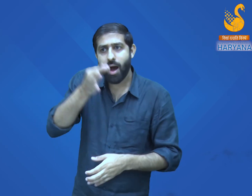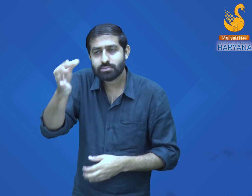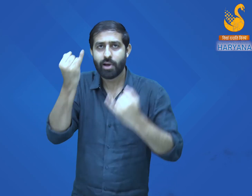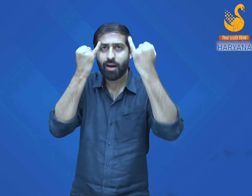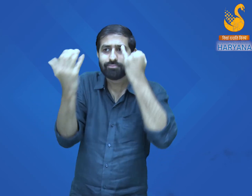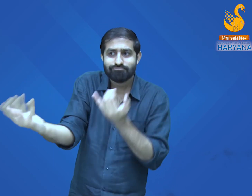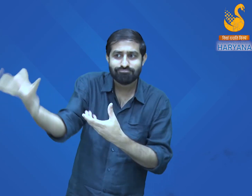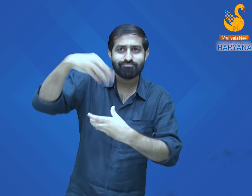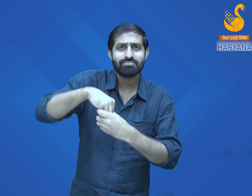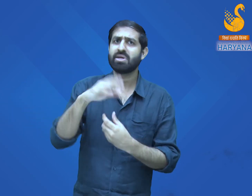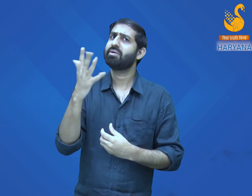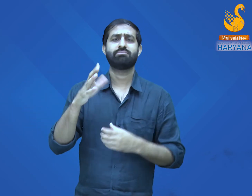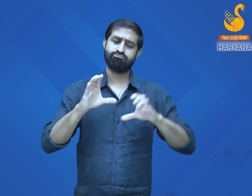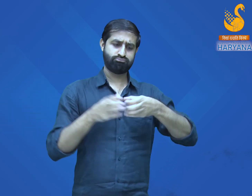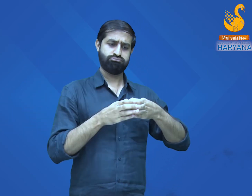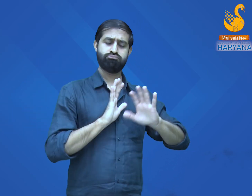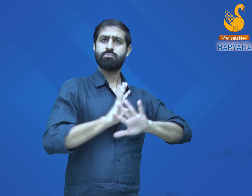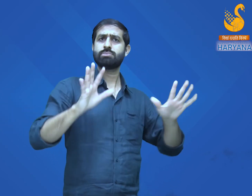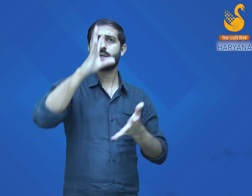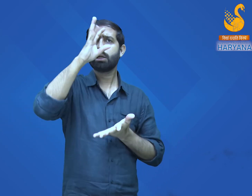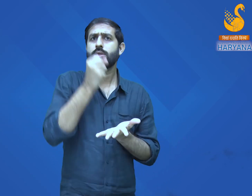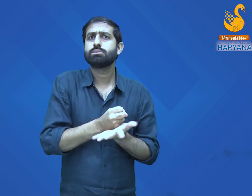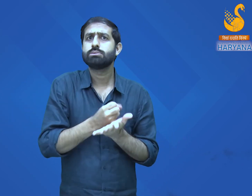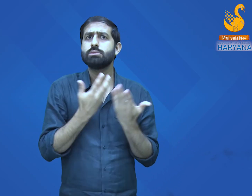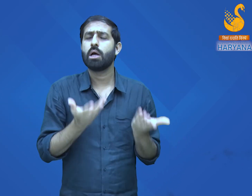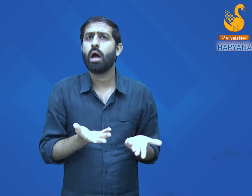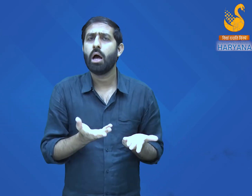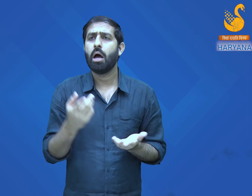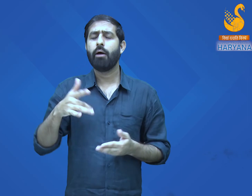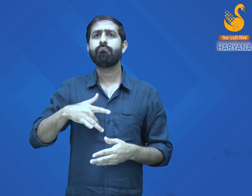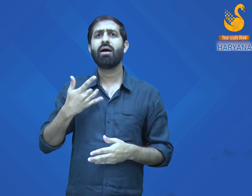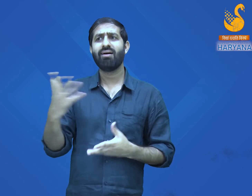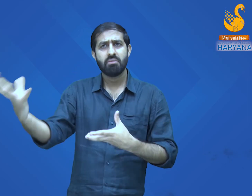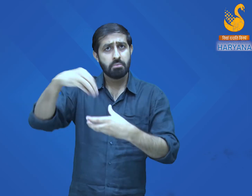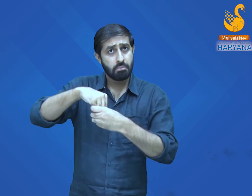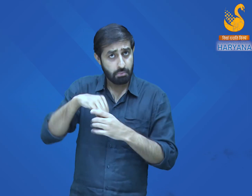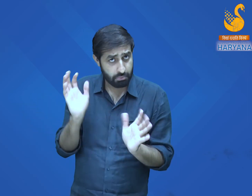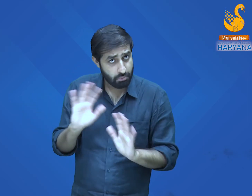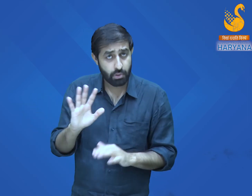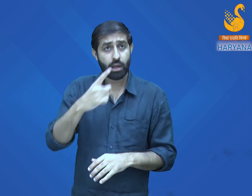from the important discussions and were not being asked for their suggestions. do you think it is not important and fair